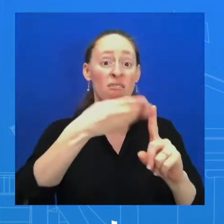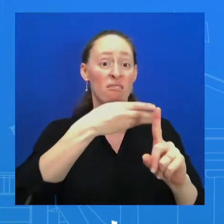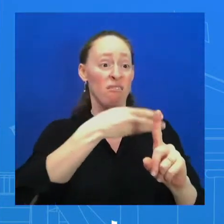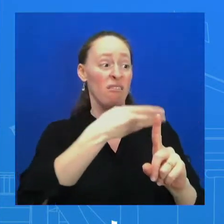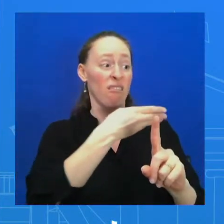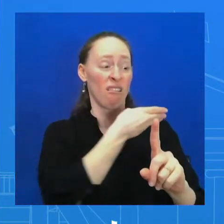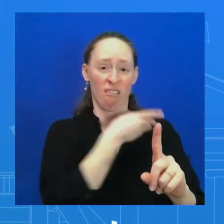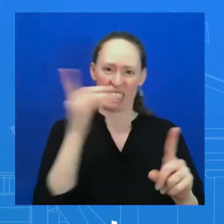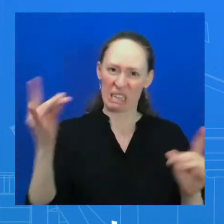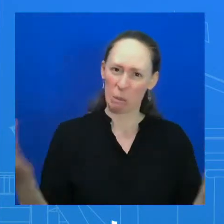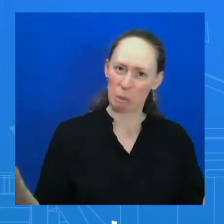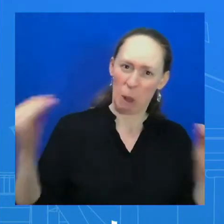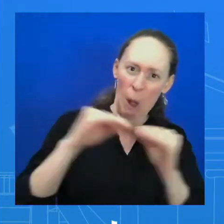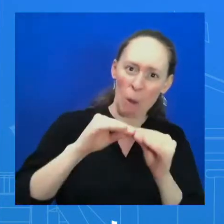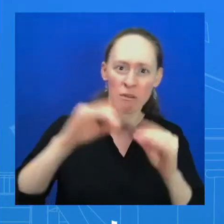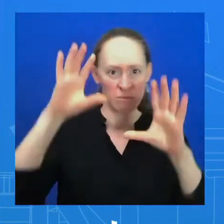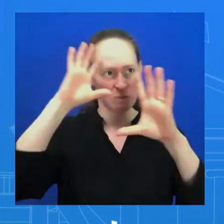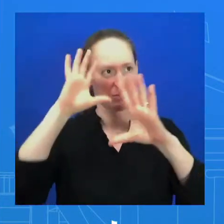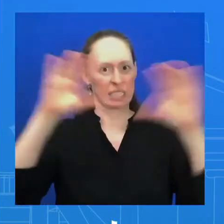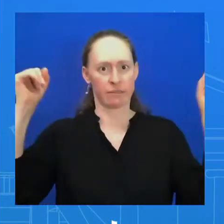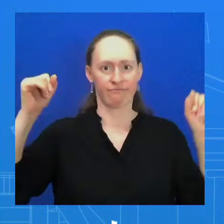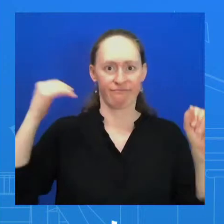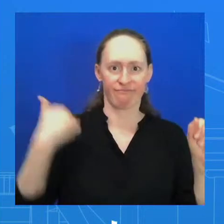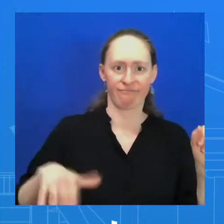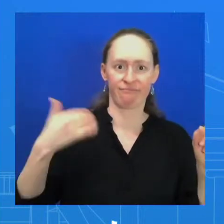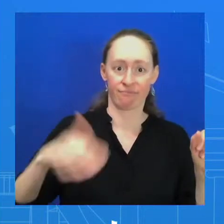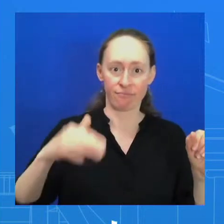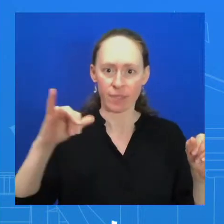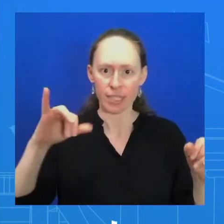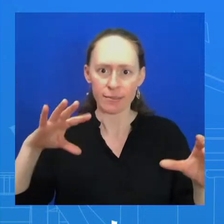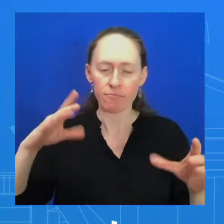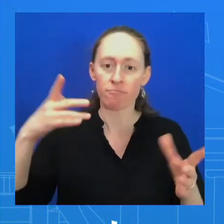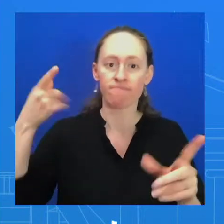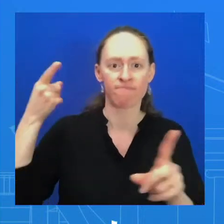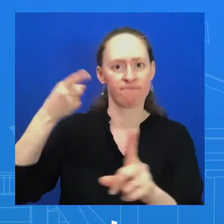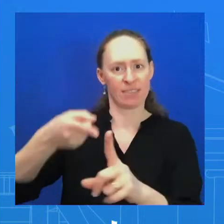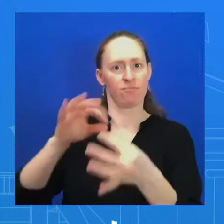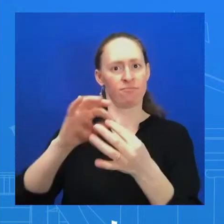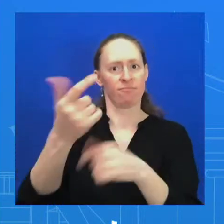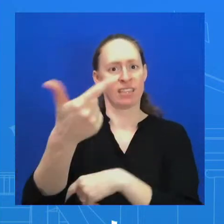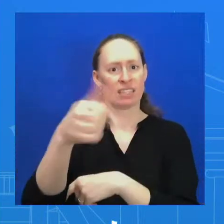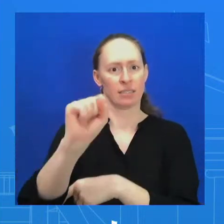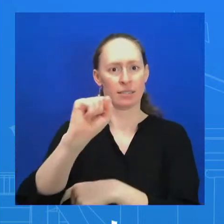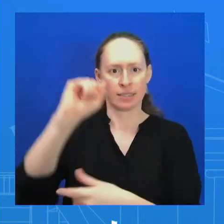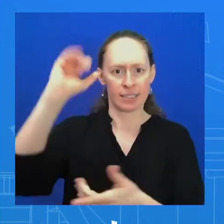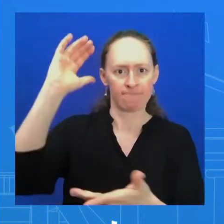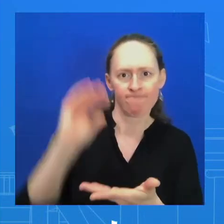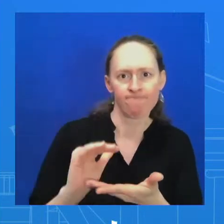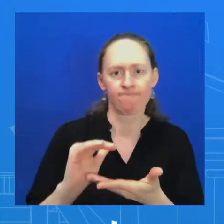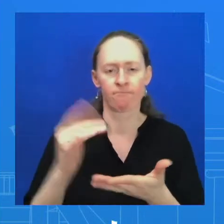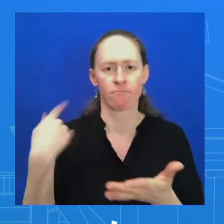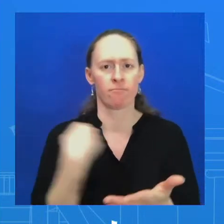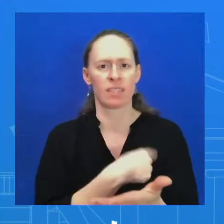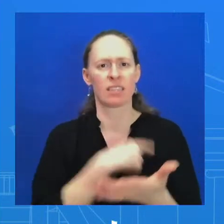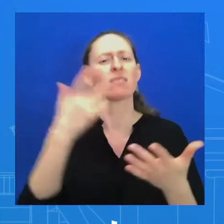And so, the President has been -- not just talked about it but has taken action. So, I would look at this as part of the action